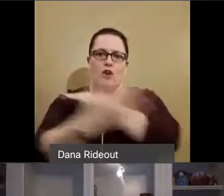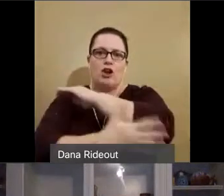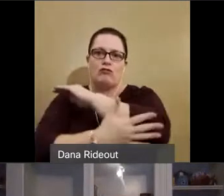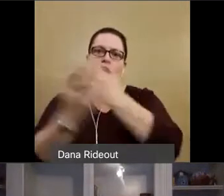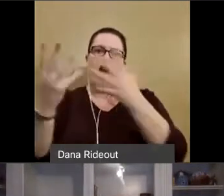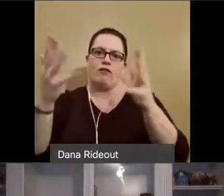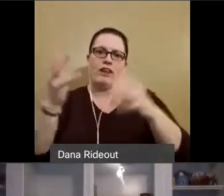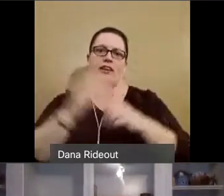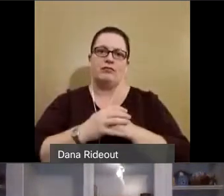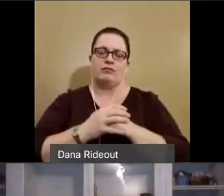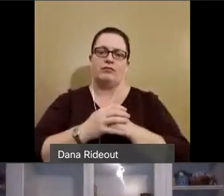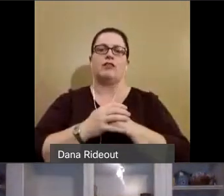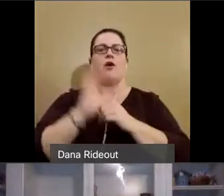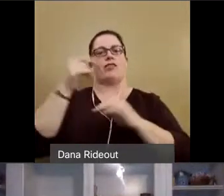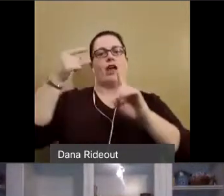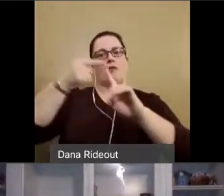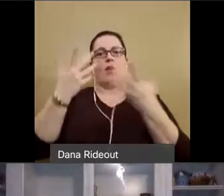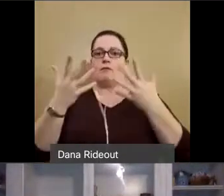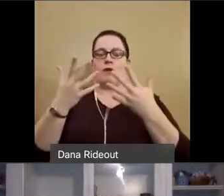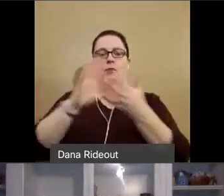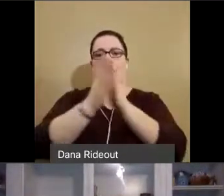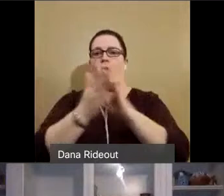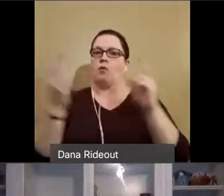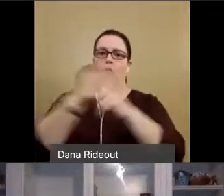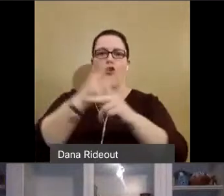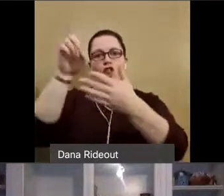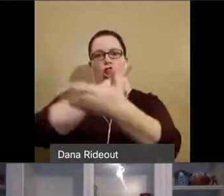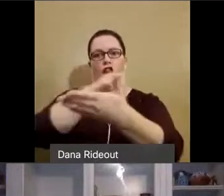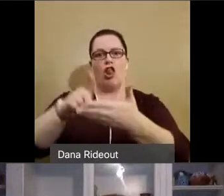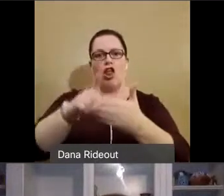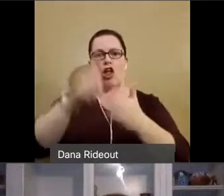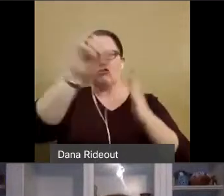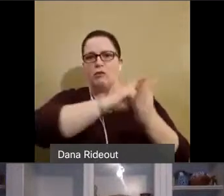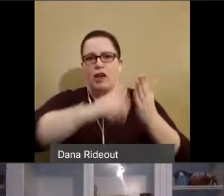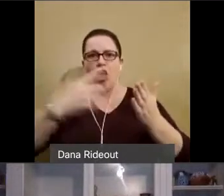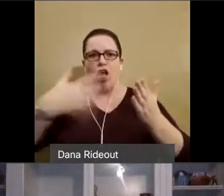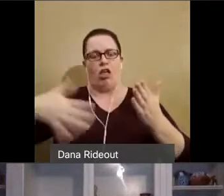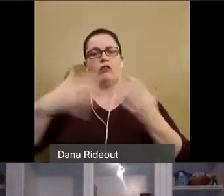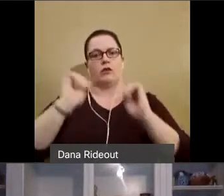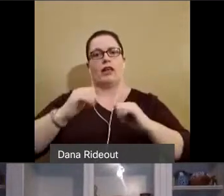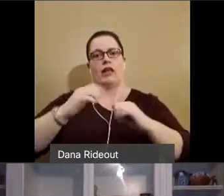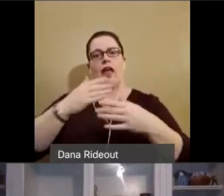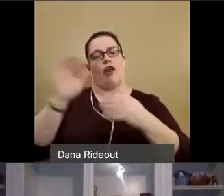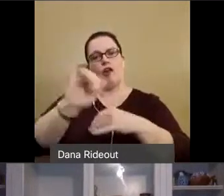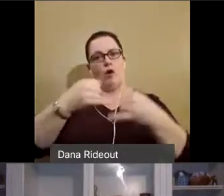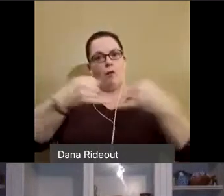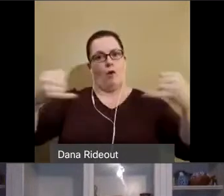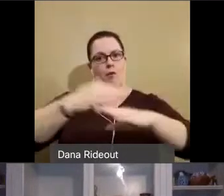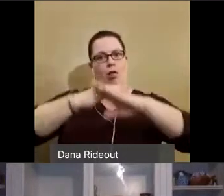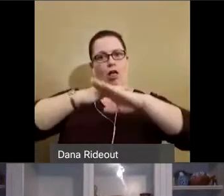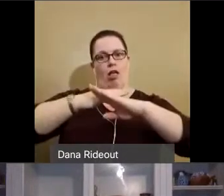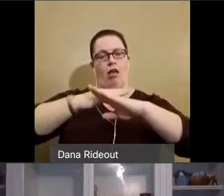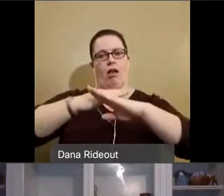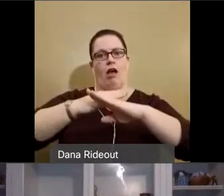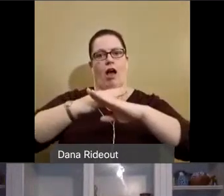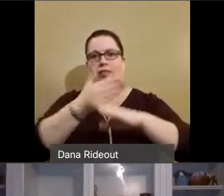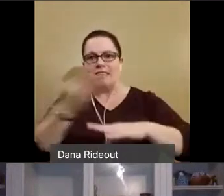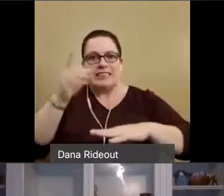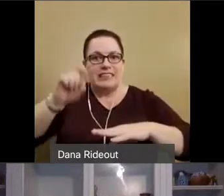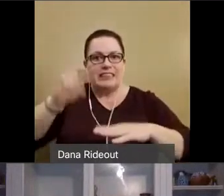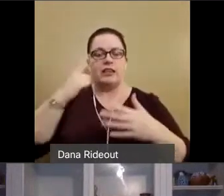It can lead to discriminatory practices on borders and it can also be a barrier to getting things into the country such as personal, protective equipment and other commodities.